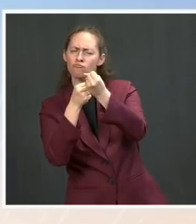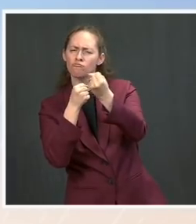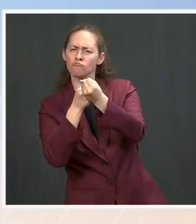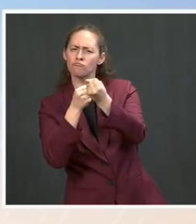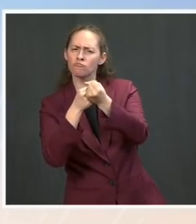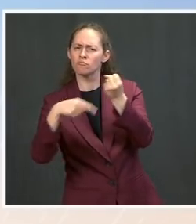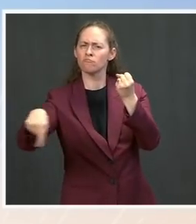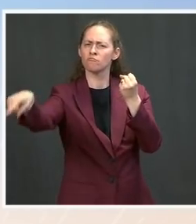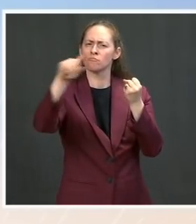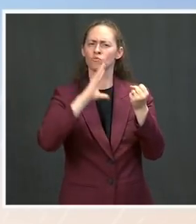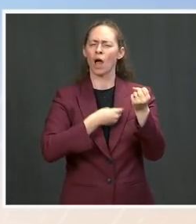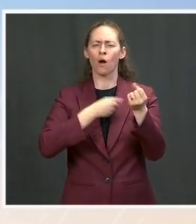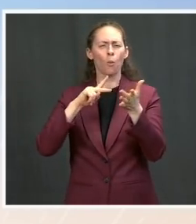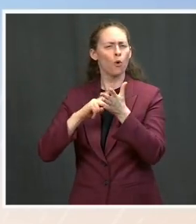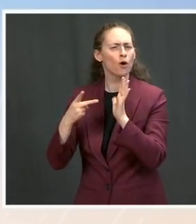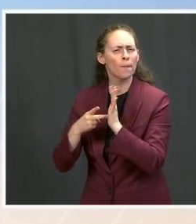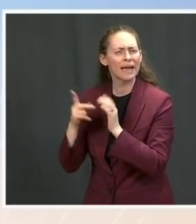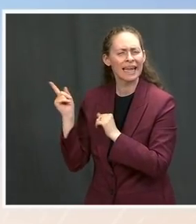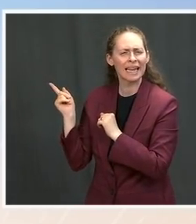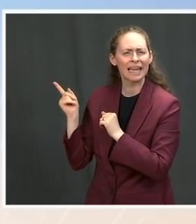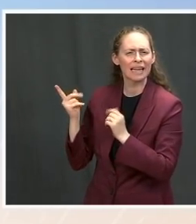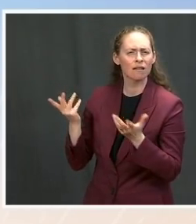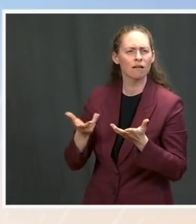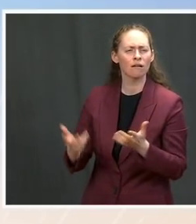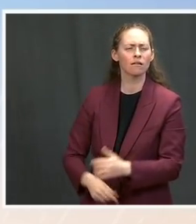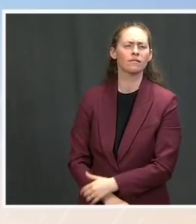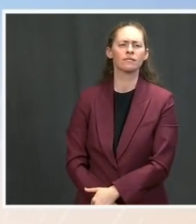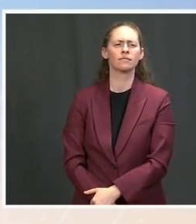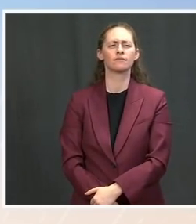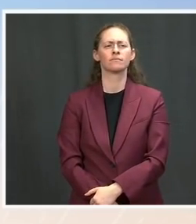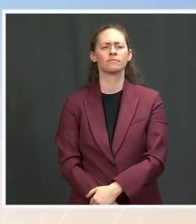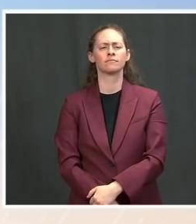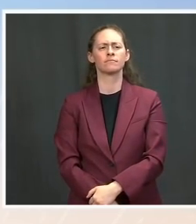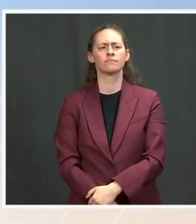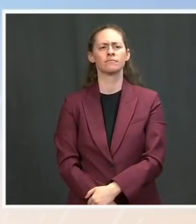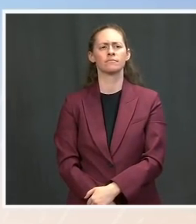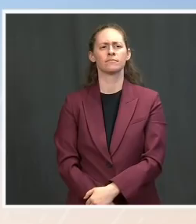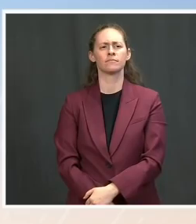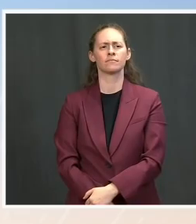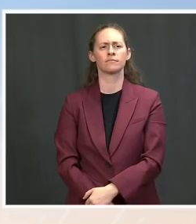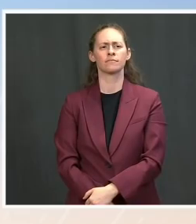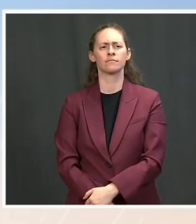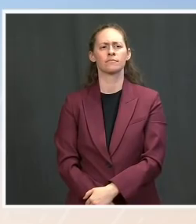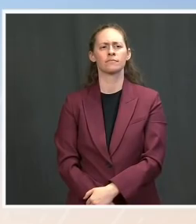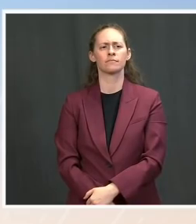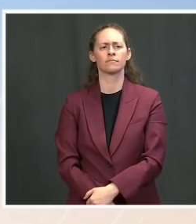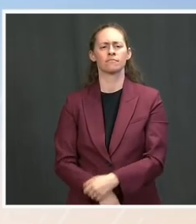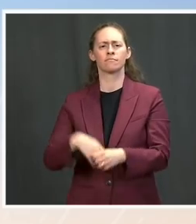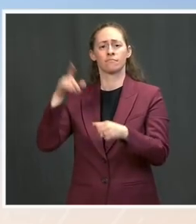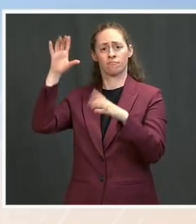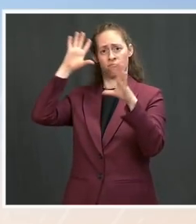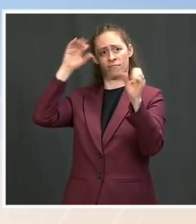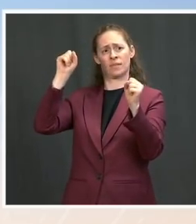He's also used the power of the bully pulpit in his presidency to convey that transgender rights are human rights.